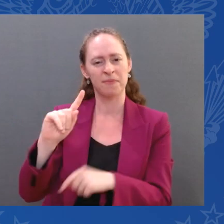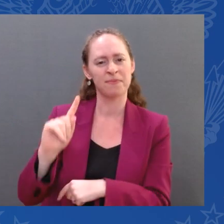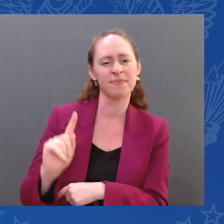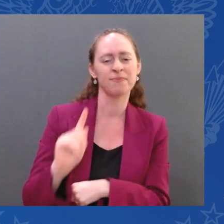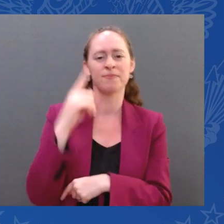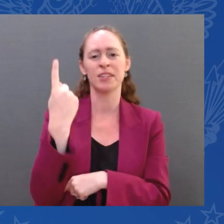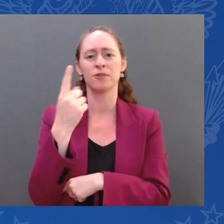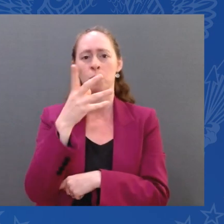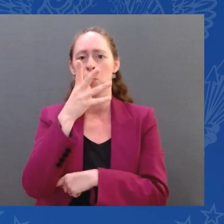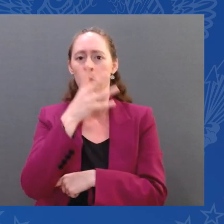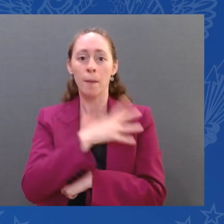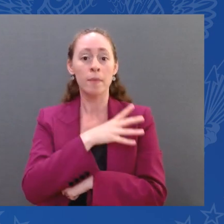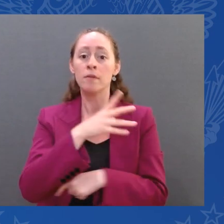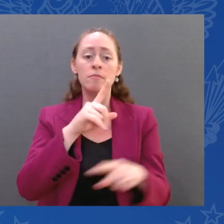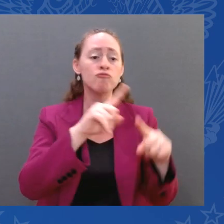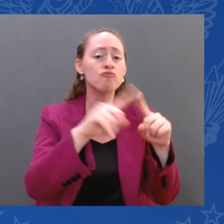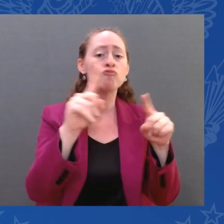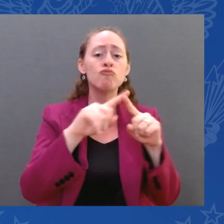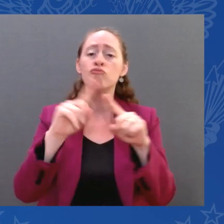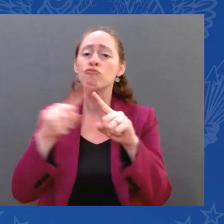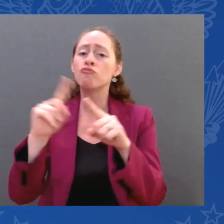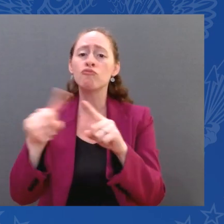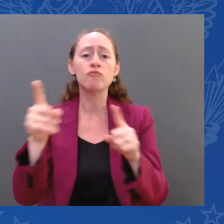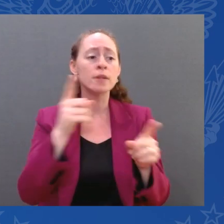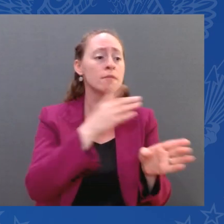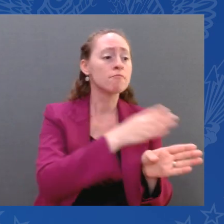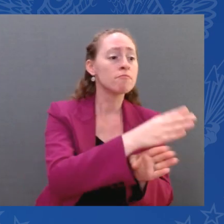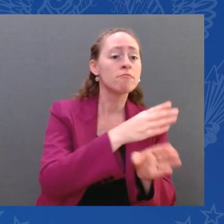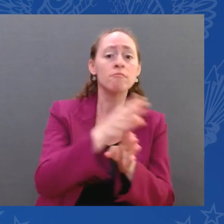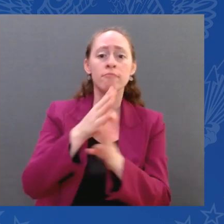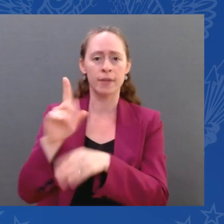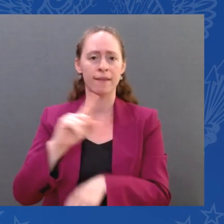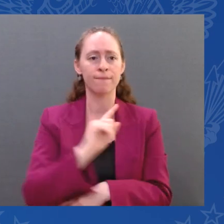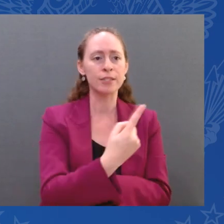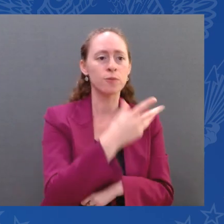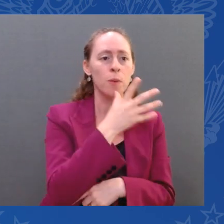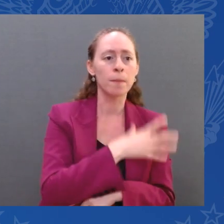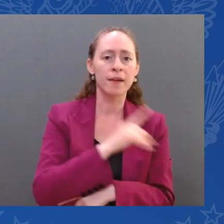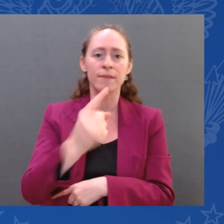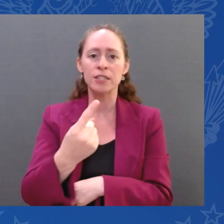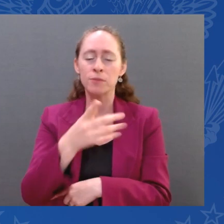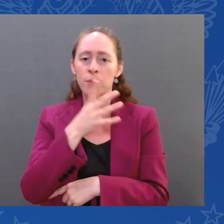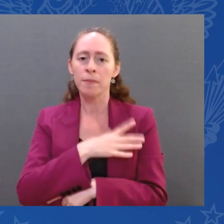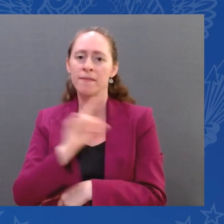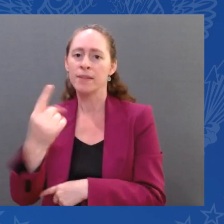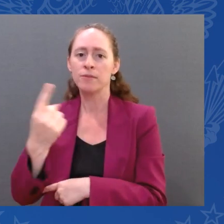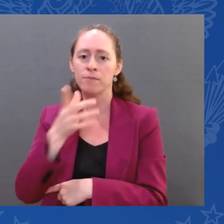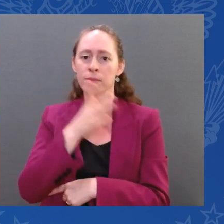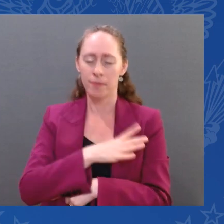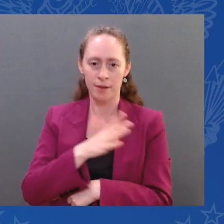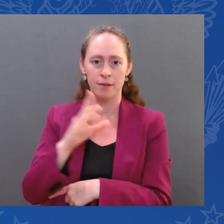Shattering conventions, shaping a new tradition of our military. And she couldn't stop after retirement.